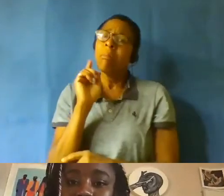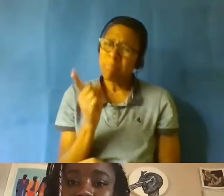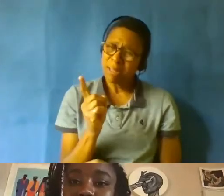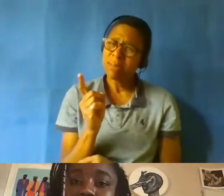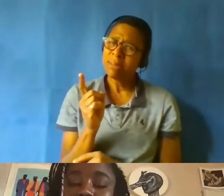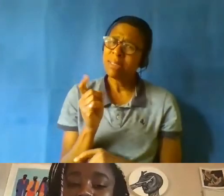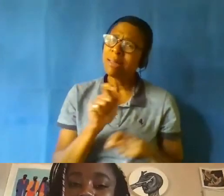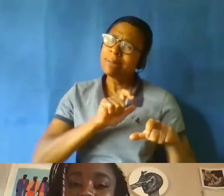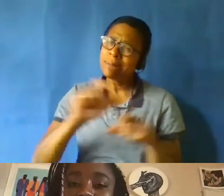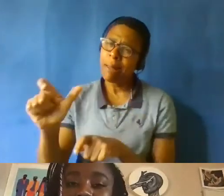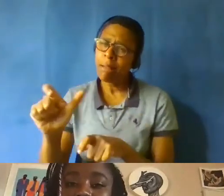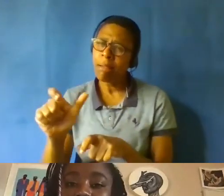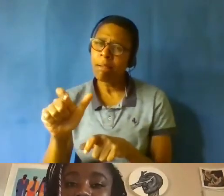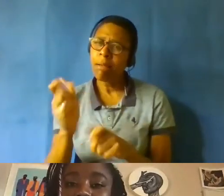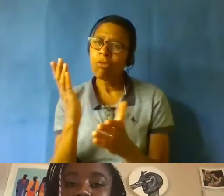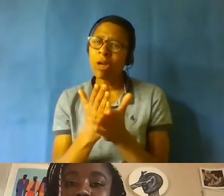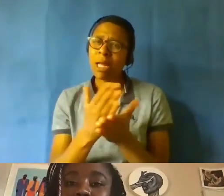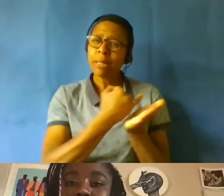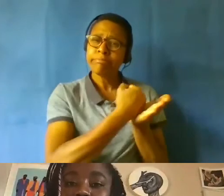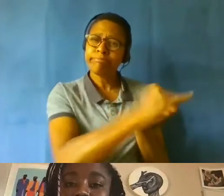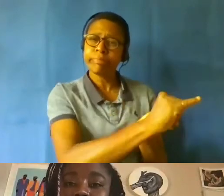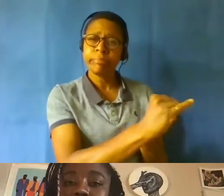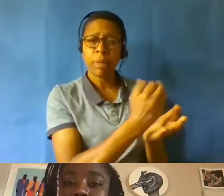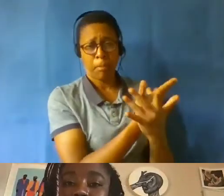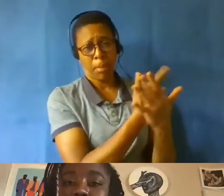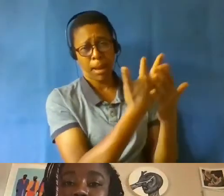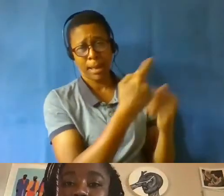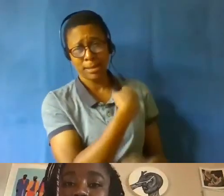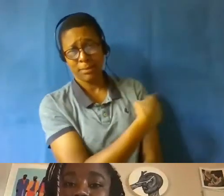doing so many people and so many voices and so many levels of the kind of I